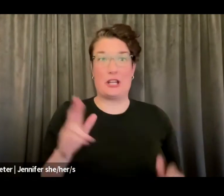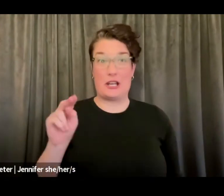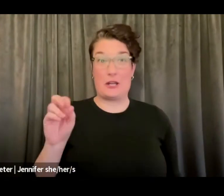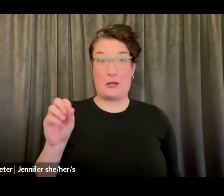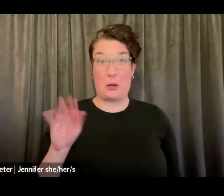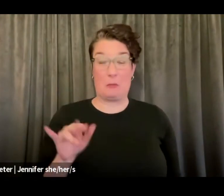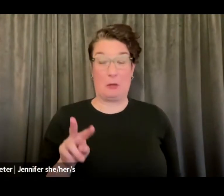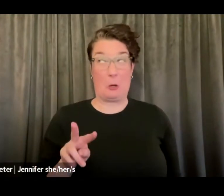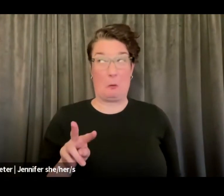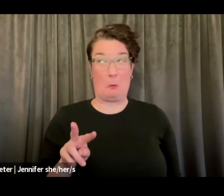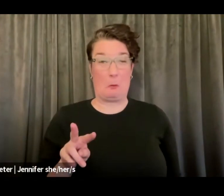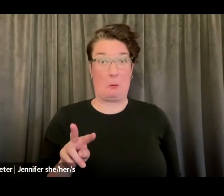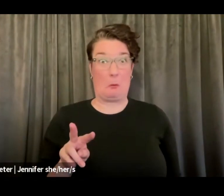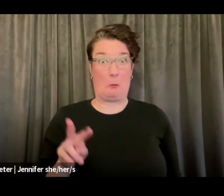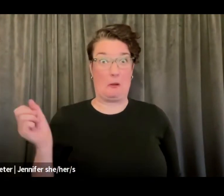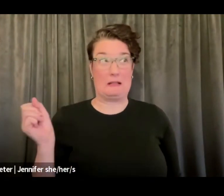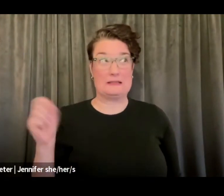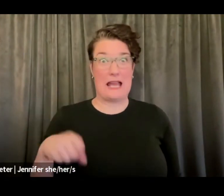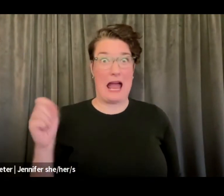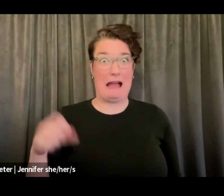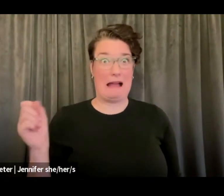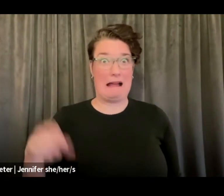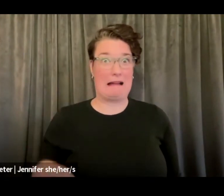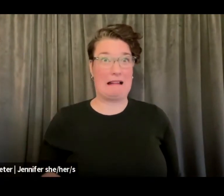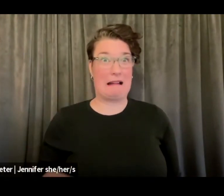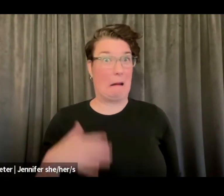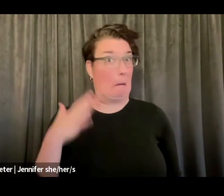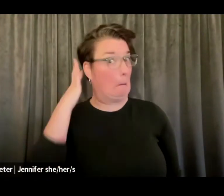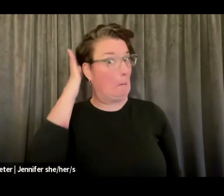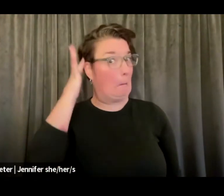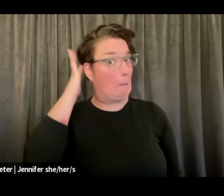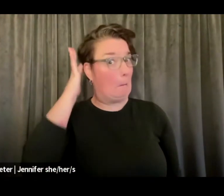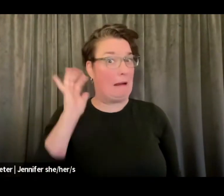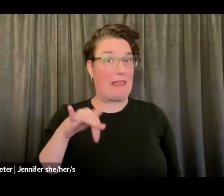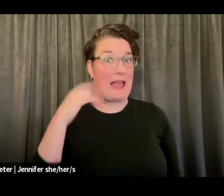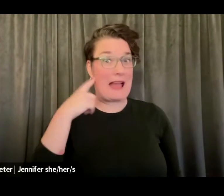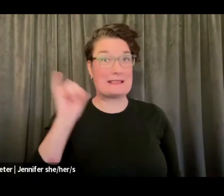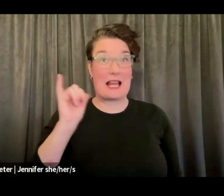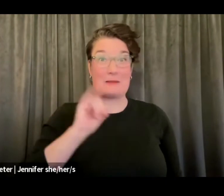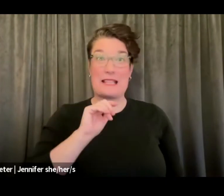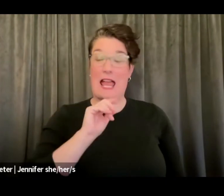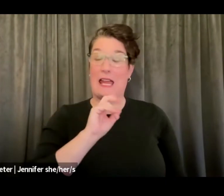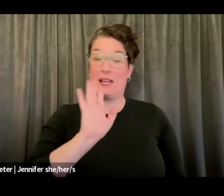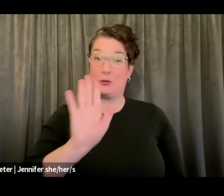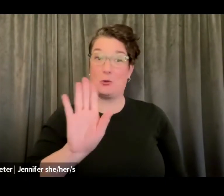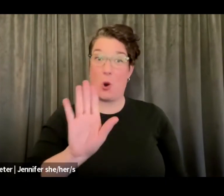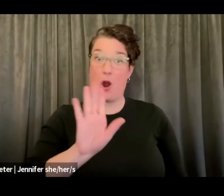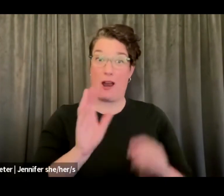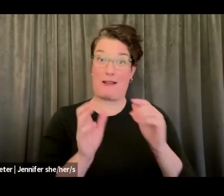Nomy: That's yeah this is like that sounds like a personal ad but yeah